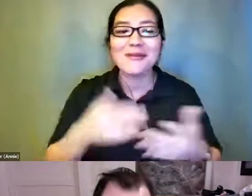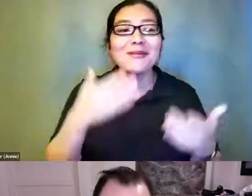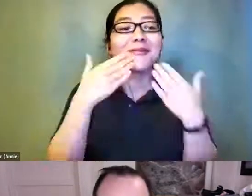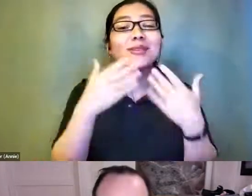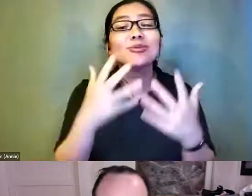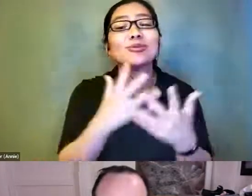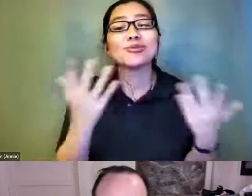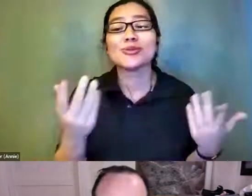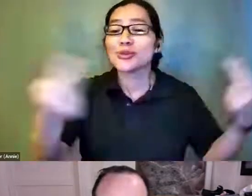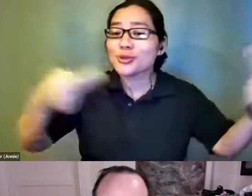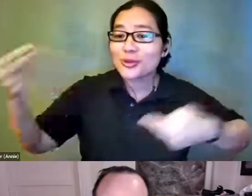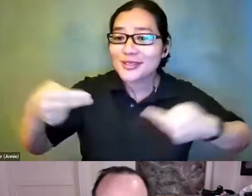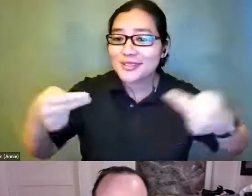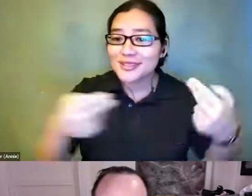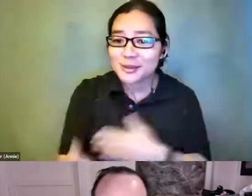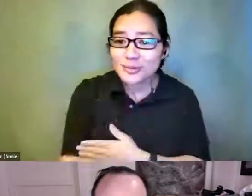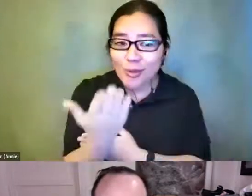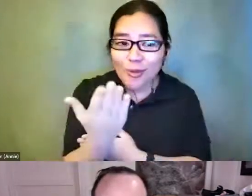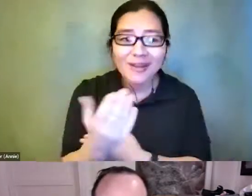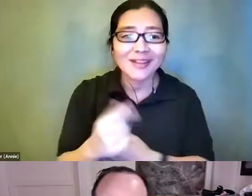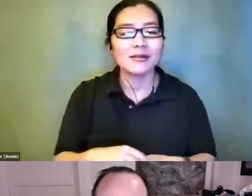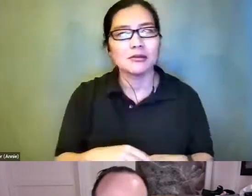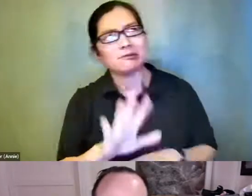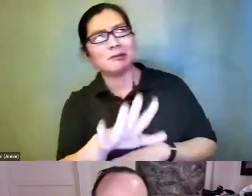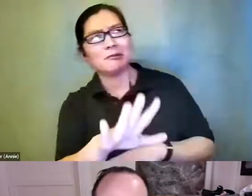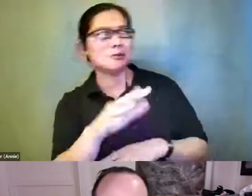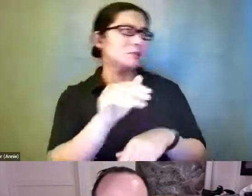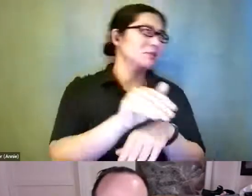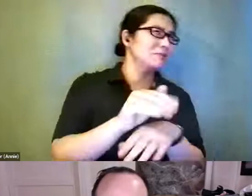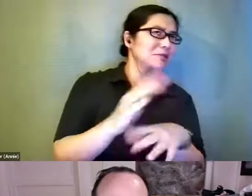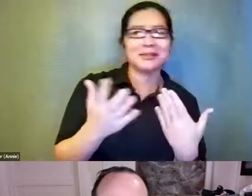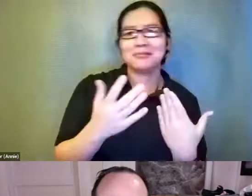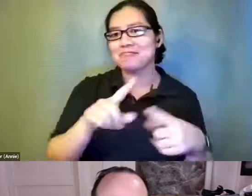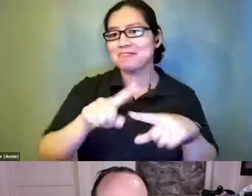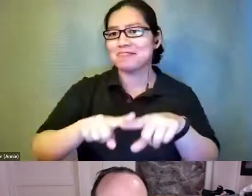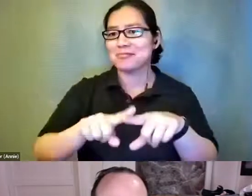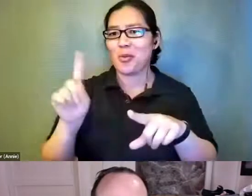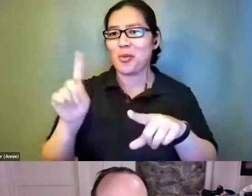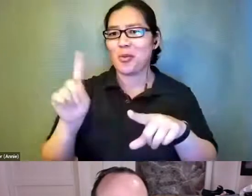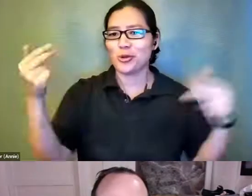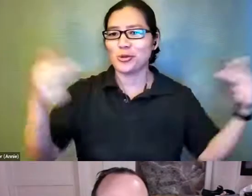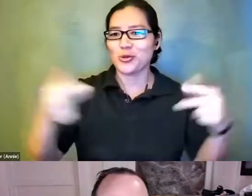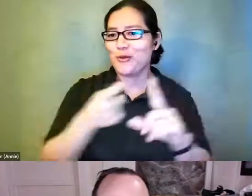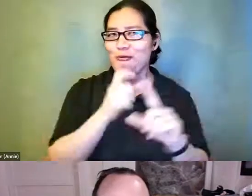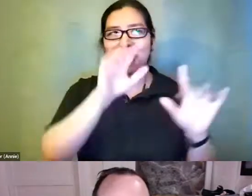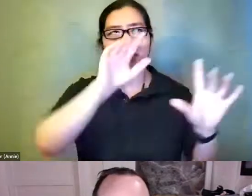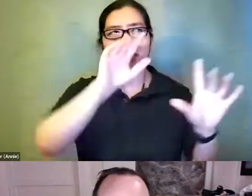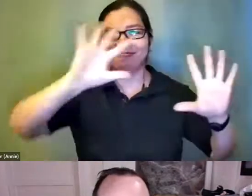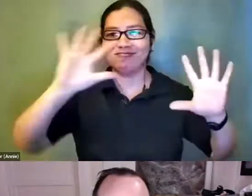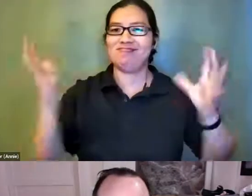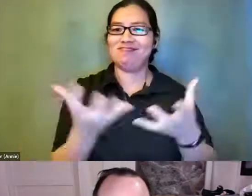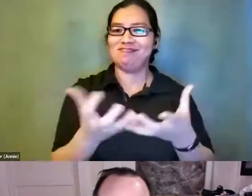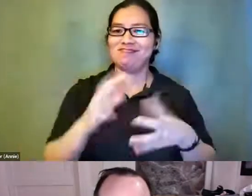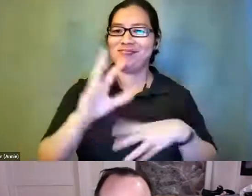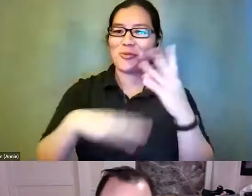us this morning or afternoon or evening depending on where you are joining from in the world. We are so excite